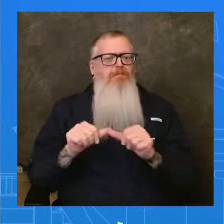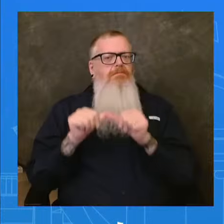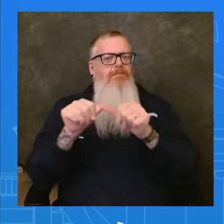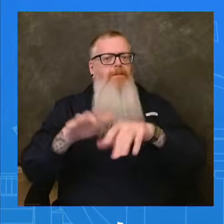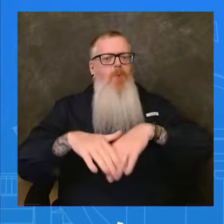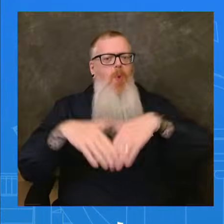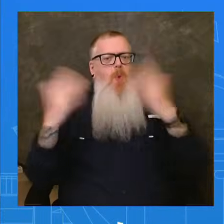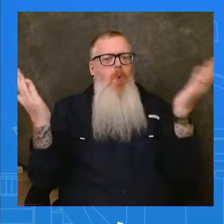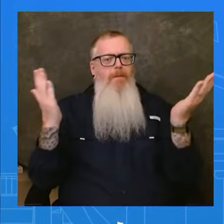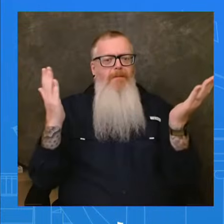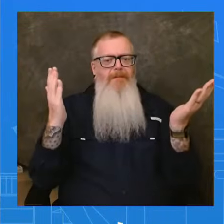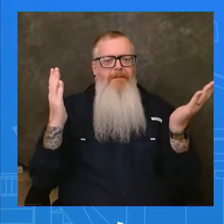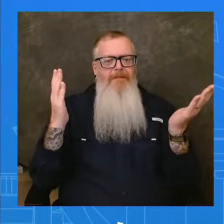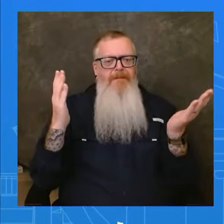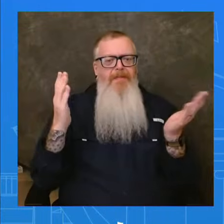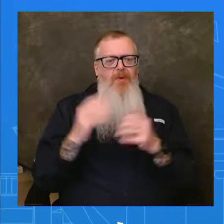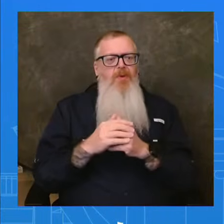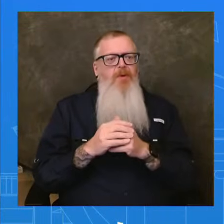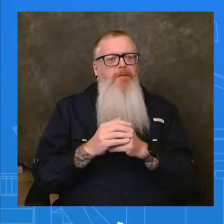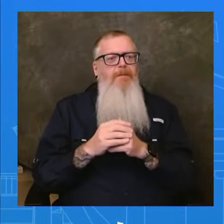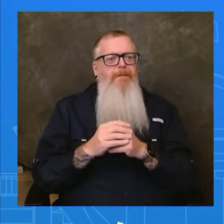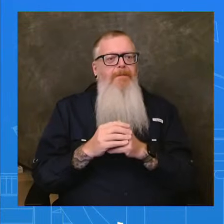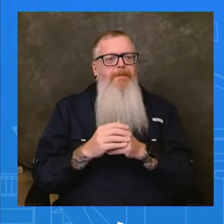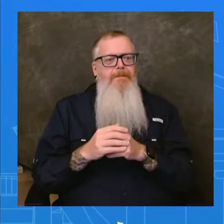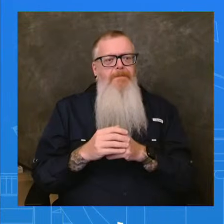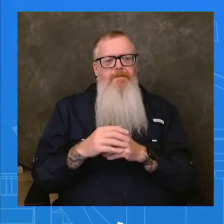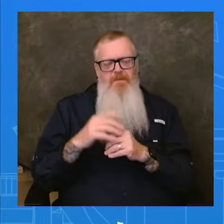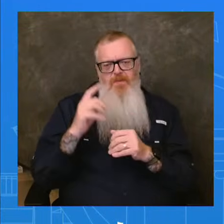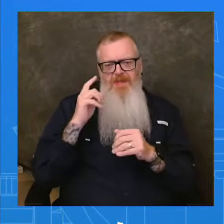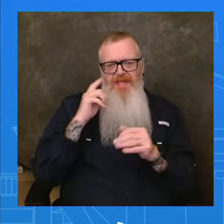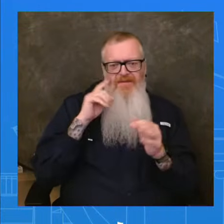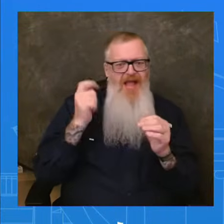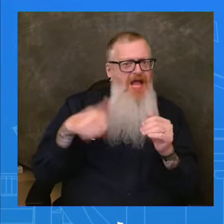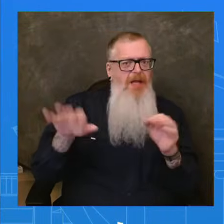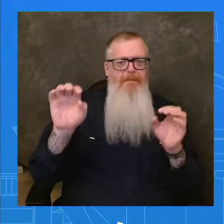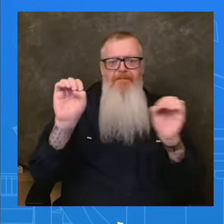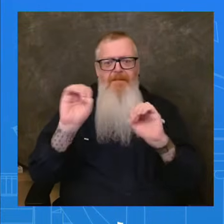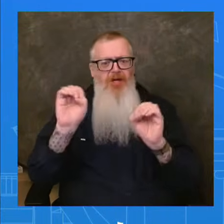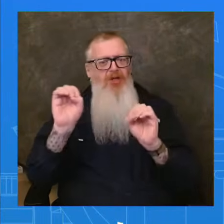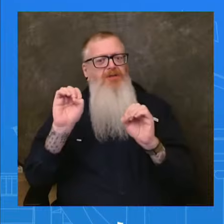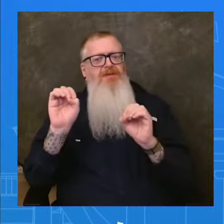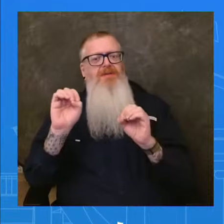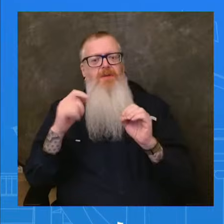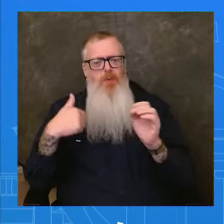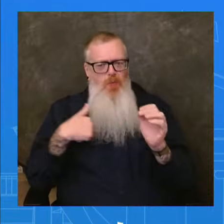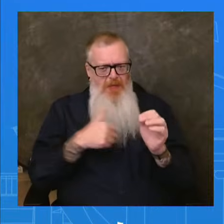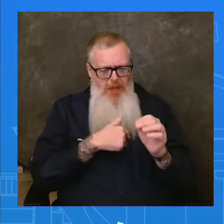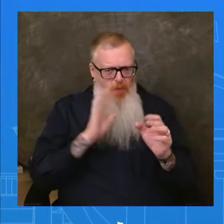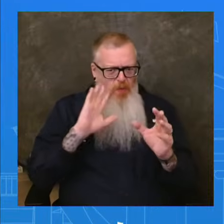We urge Americans to take advantage of these options. Ultimately, a diplomatic resolution